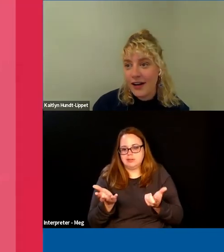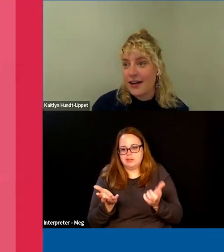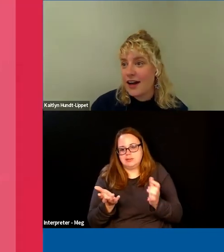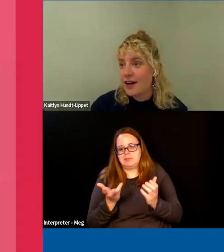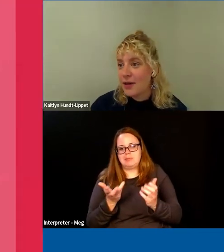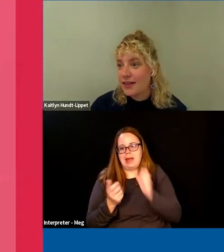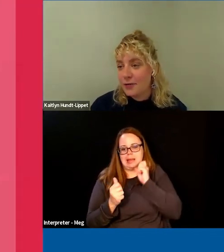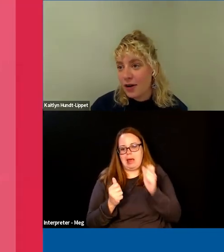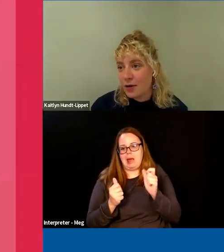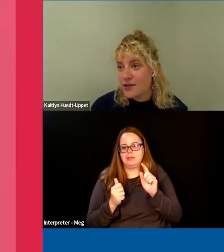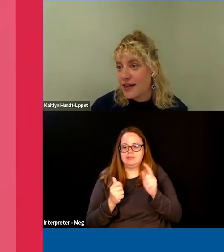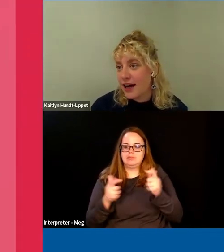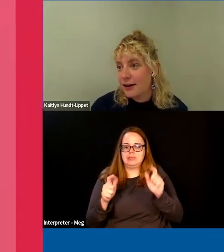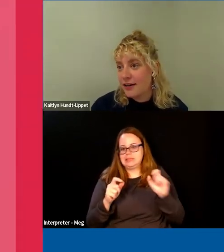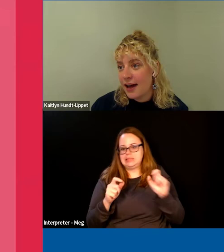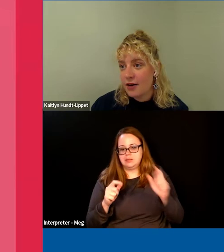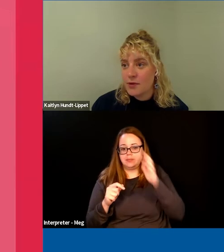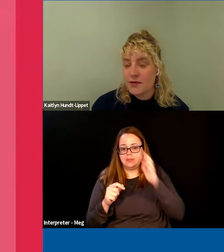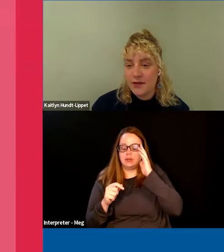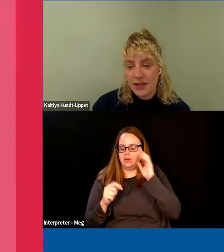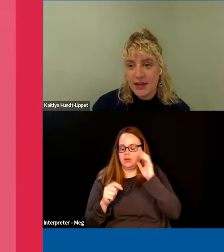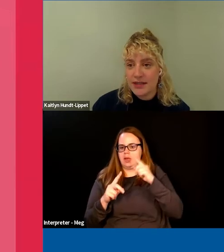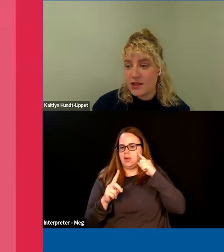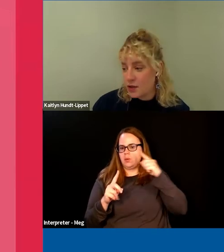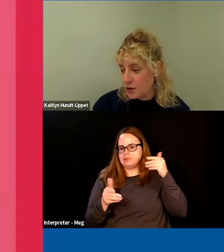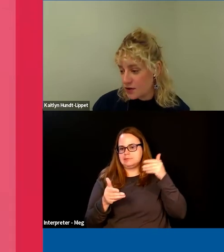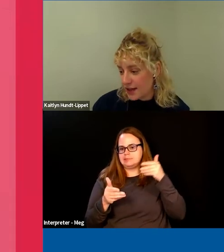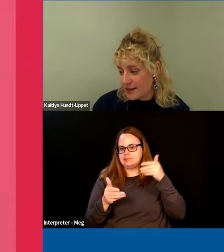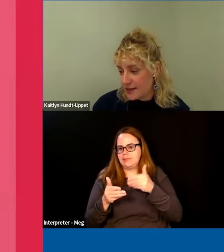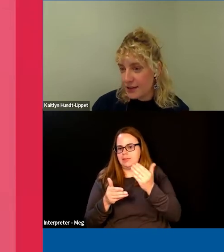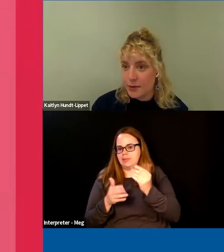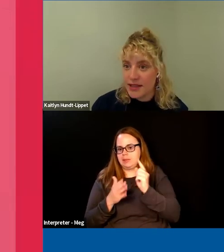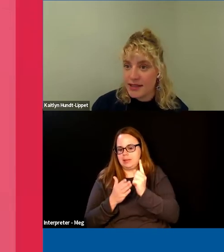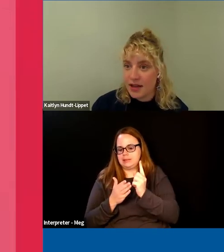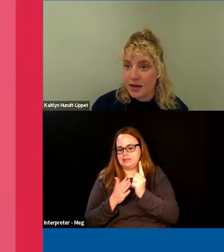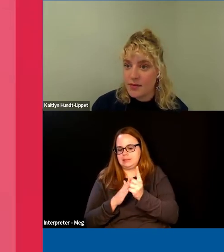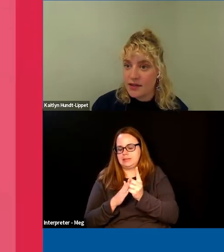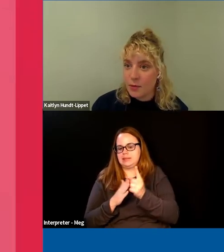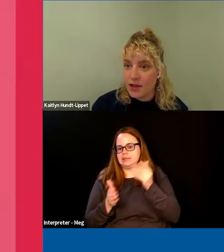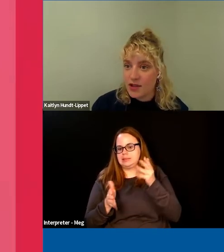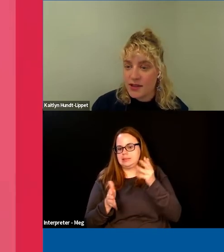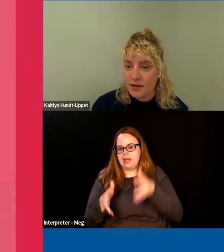All right, I think we're almost at, yeah, almost 15 minutes to. So I see that there was some questions